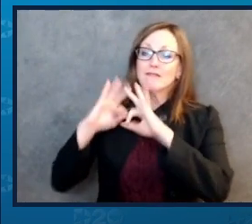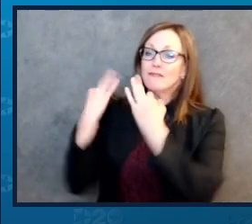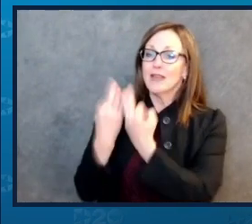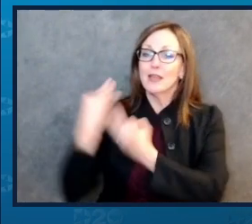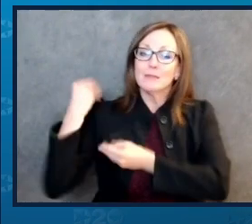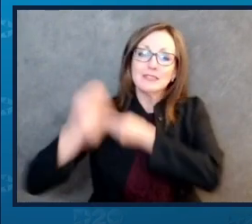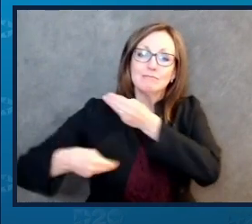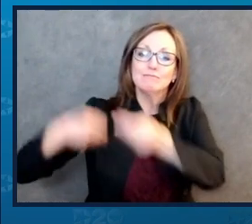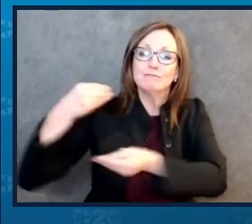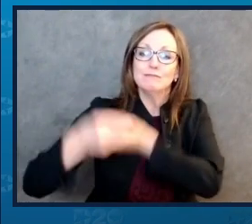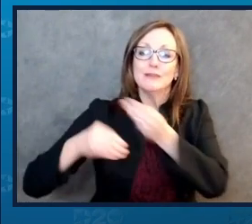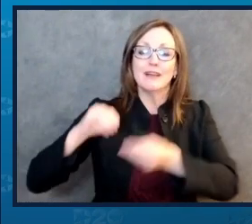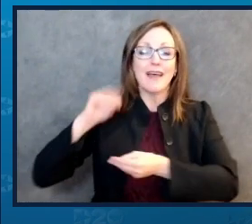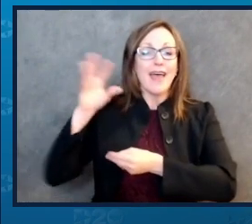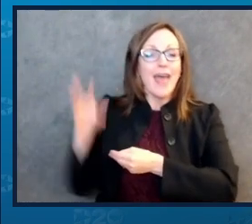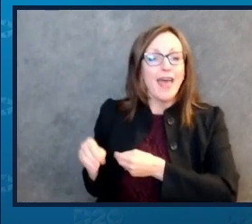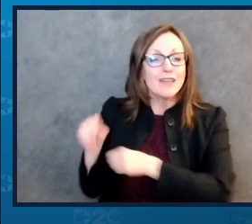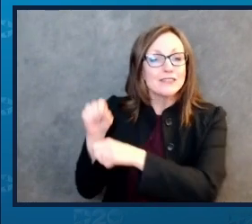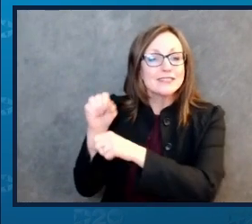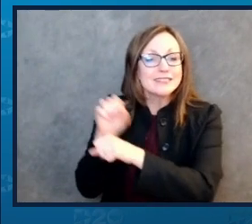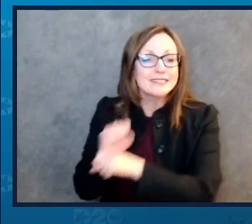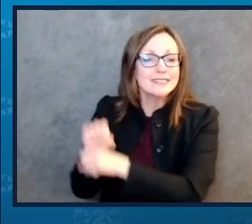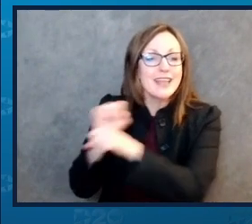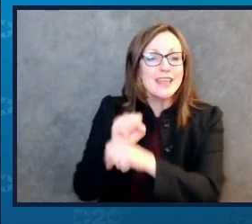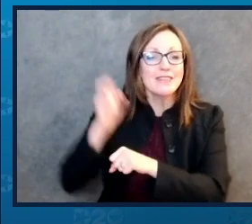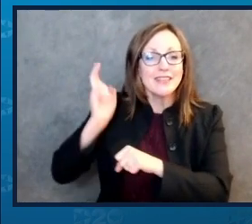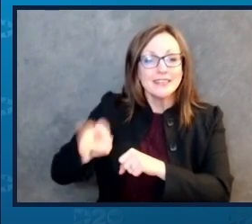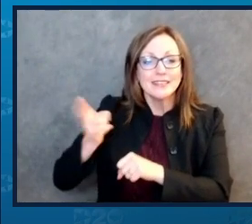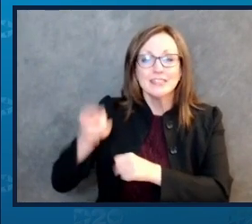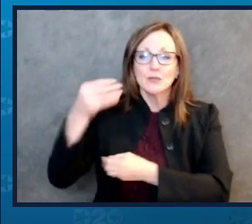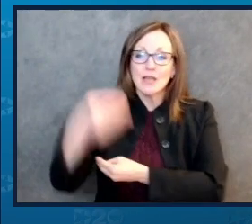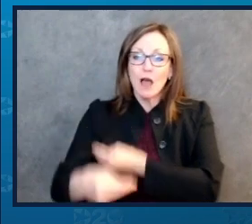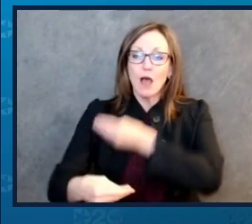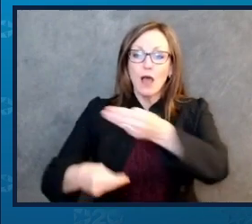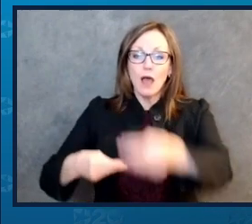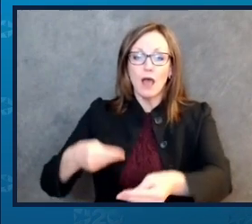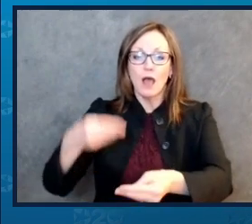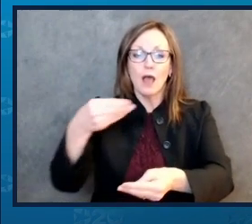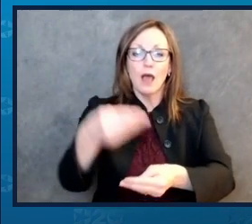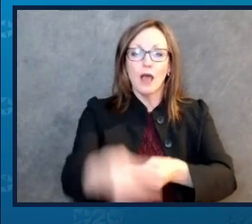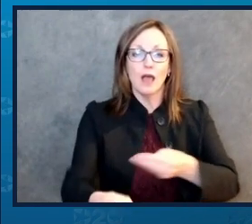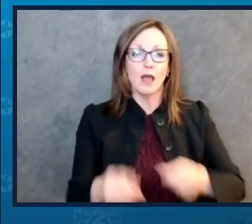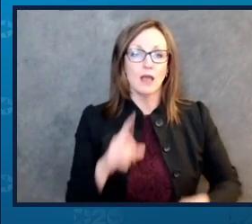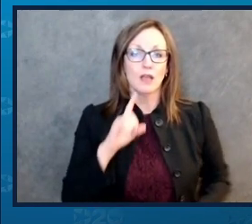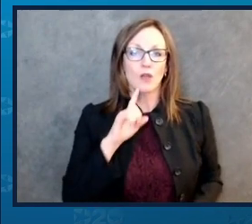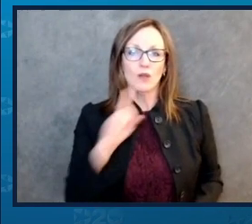FROM SLAVE SHIPS THAT LANDED IN SOUTH CAROLINA AND PART OF THE